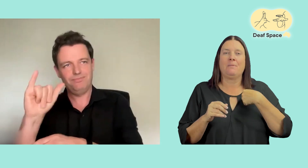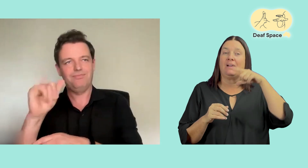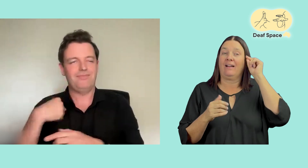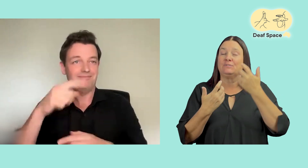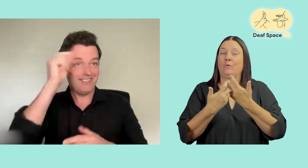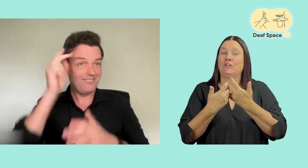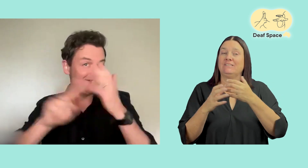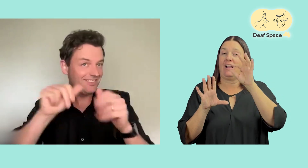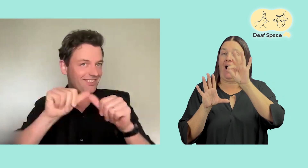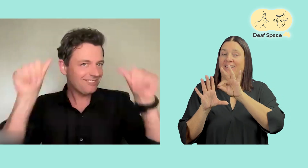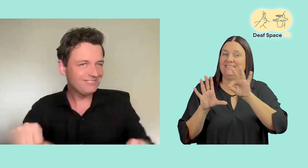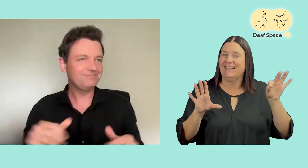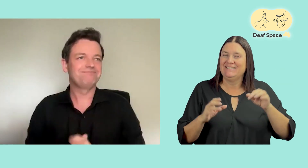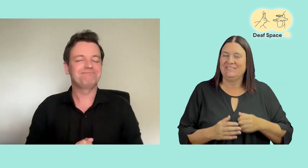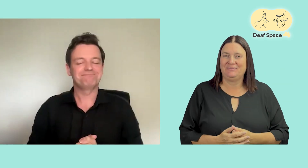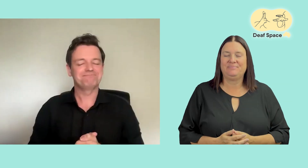I'm the Gallaudet University Architect.